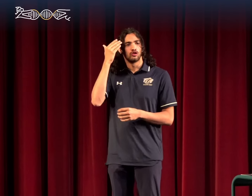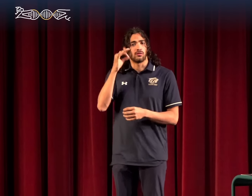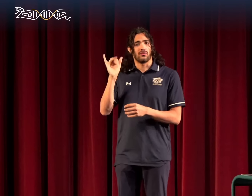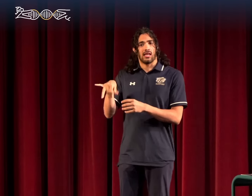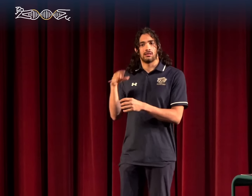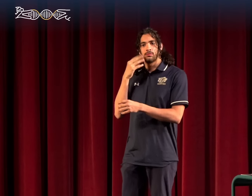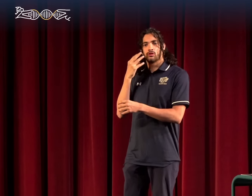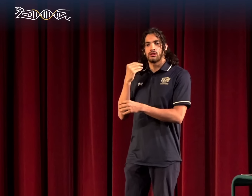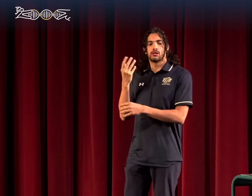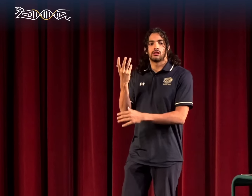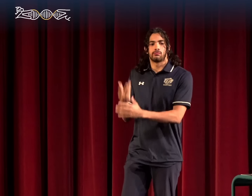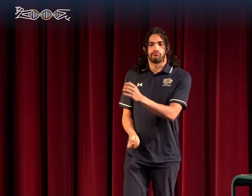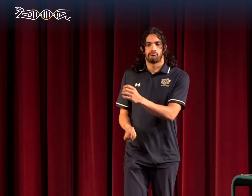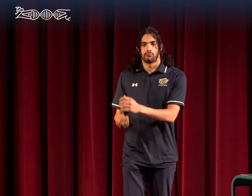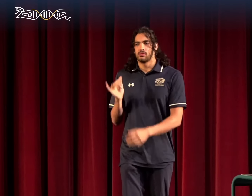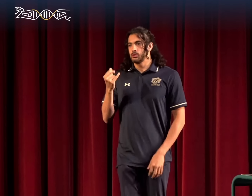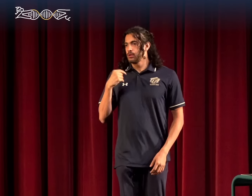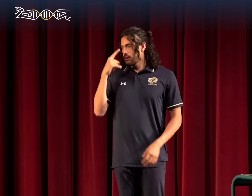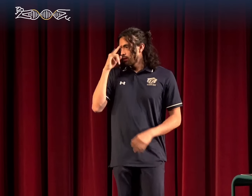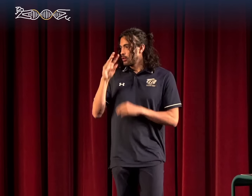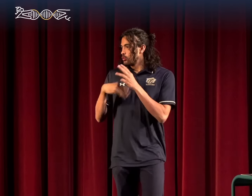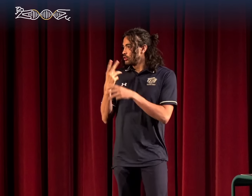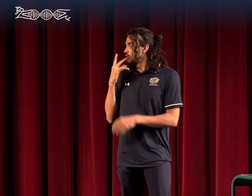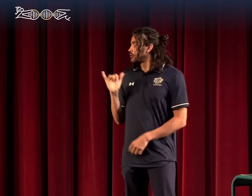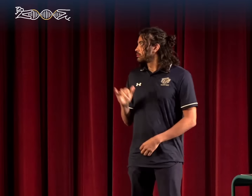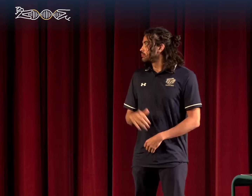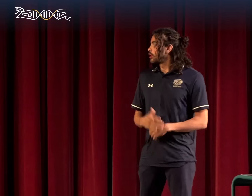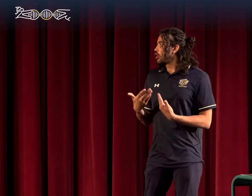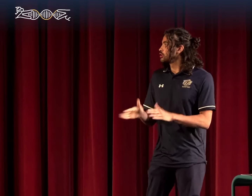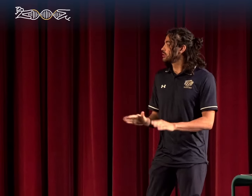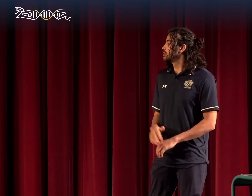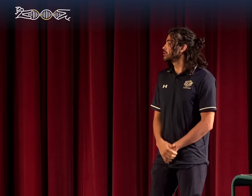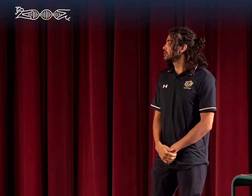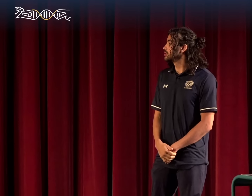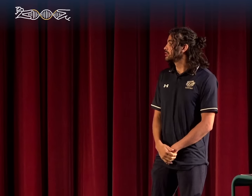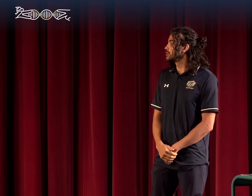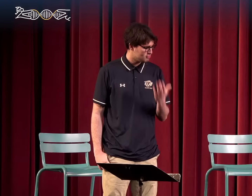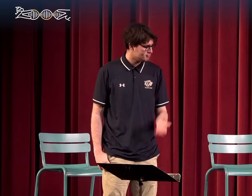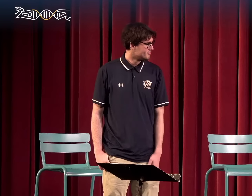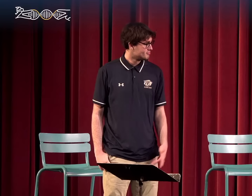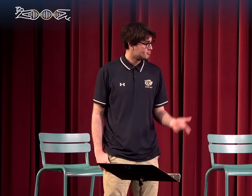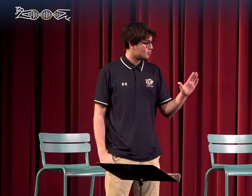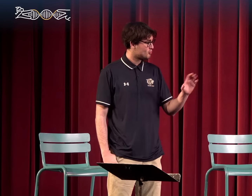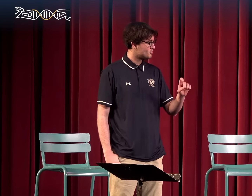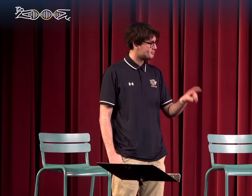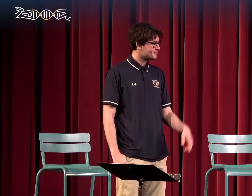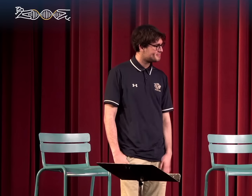it mines to -- also would be gone that would be dirth in the world.